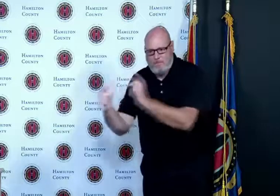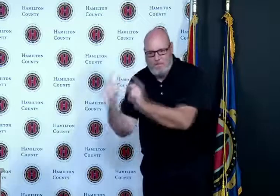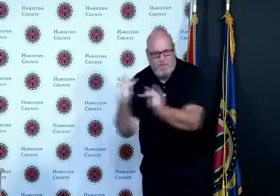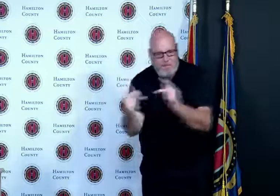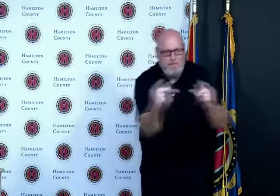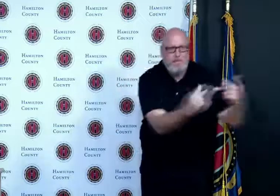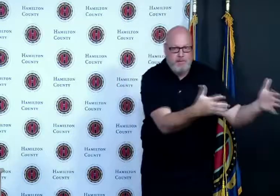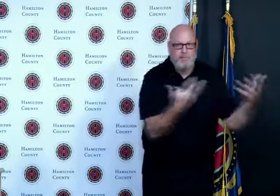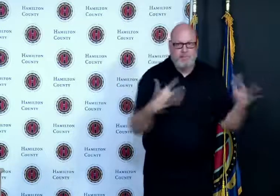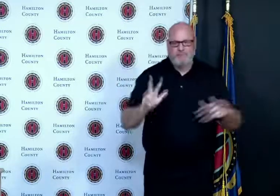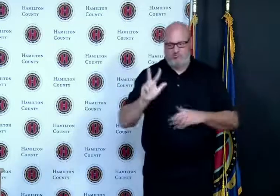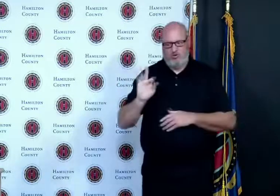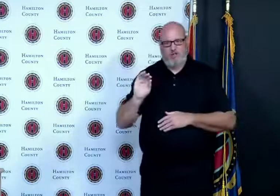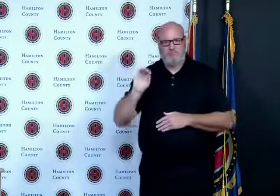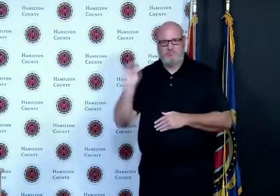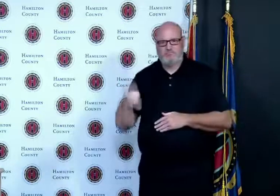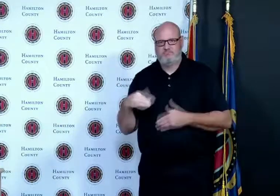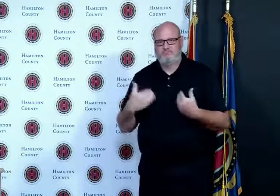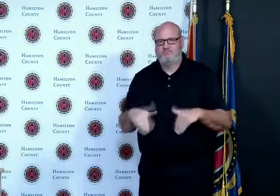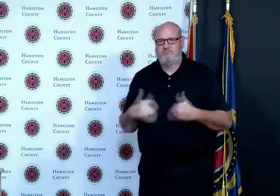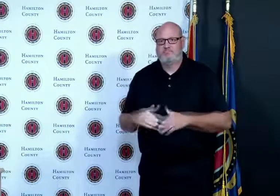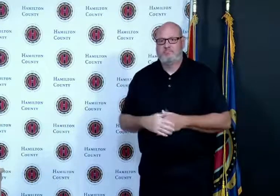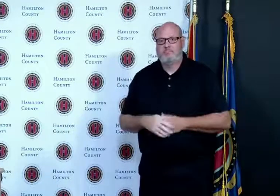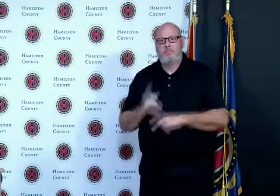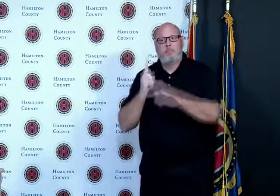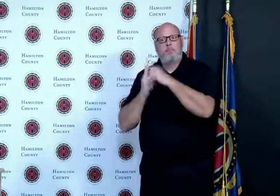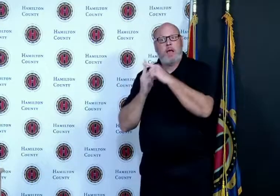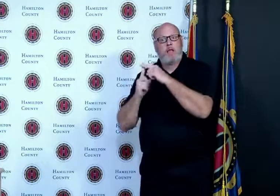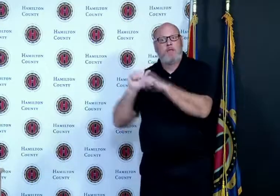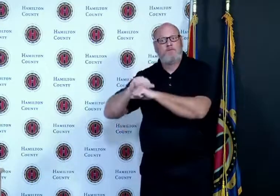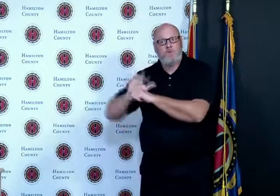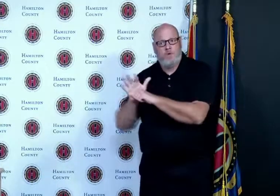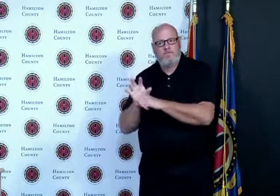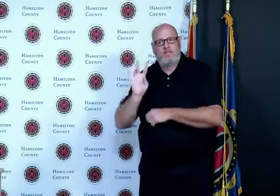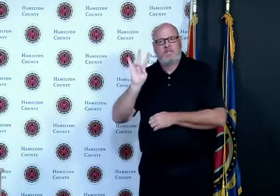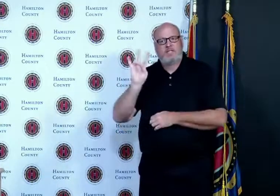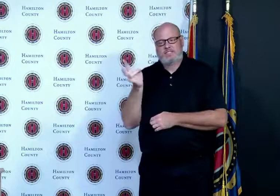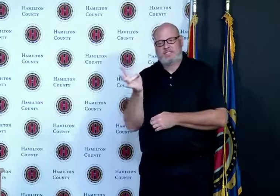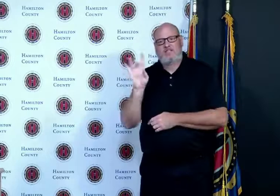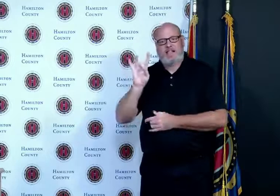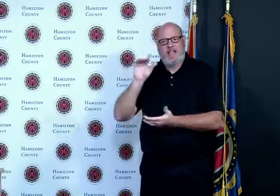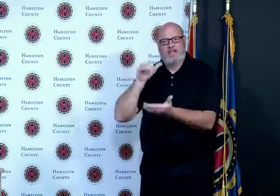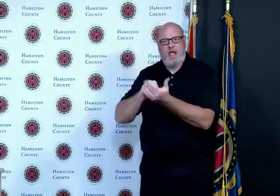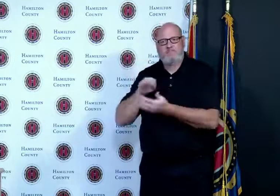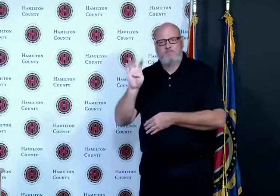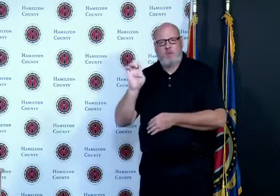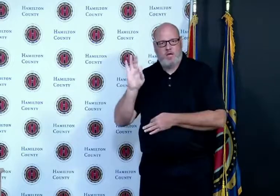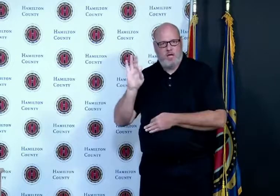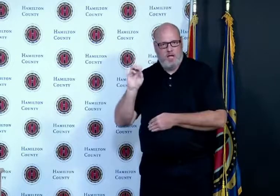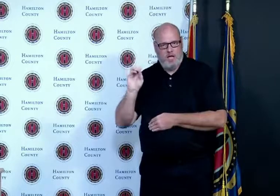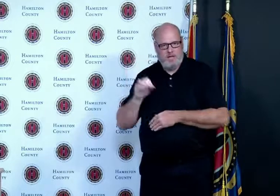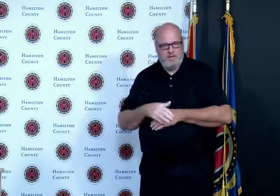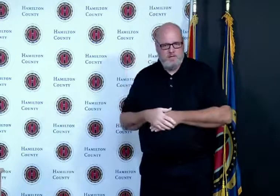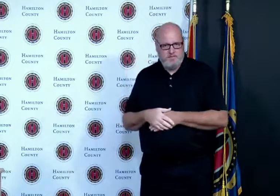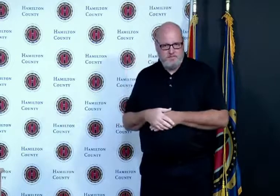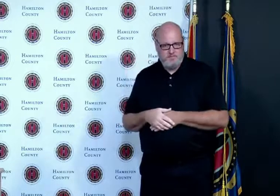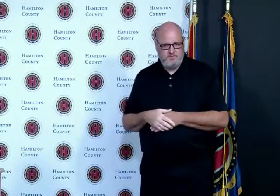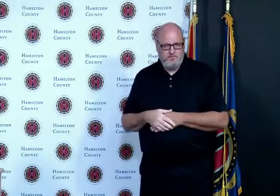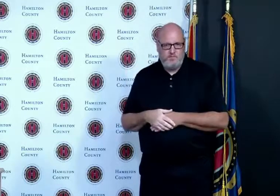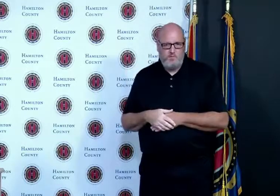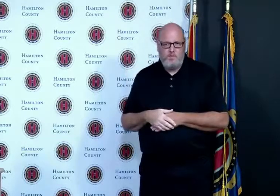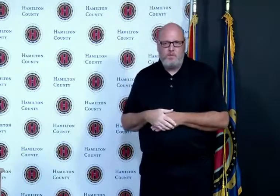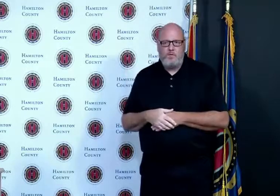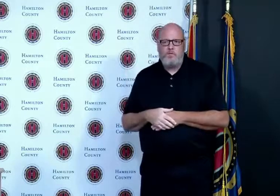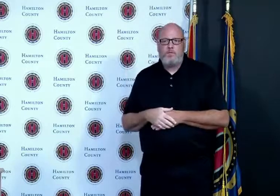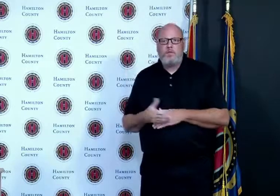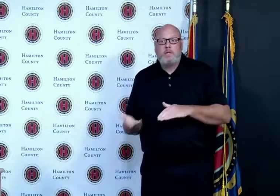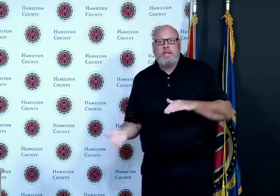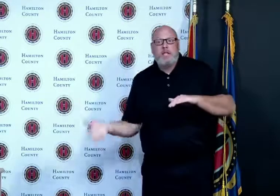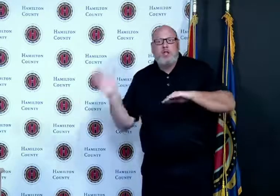positive cases of Covid-19 have been detected the delta between this week and last week is 689